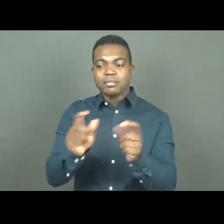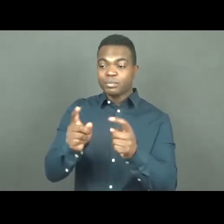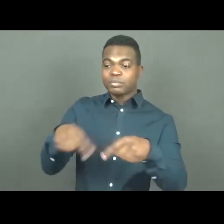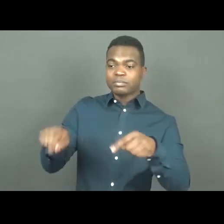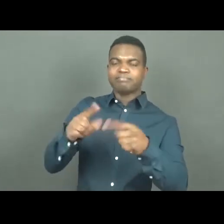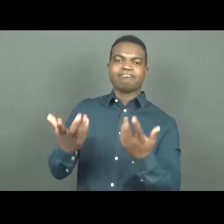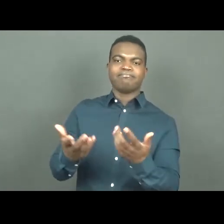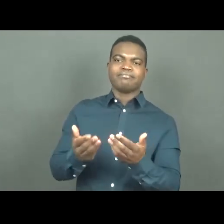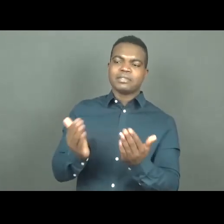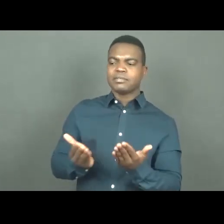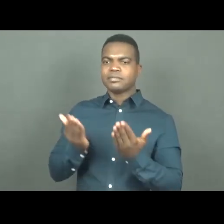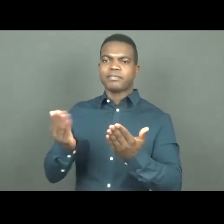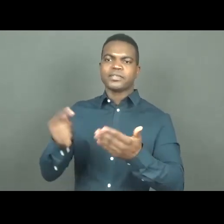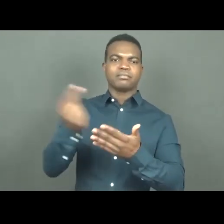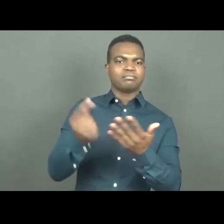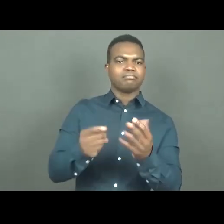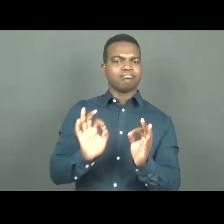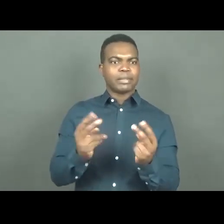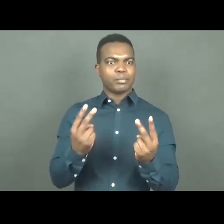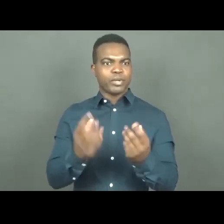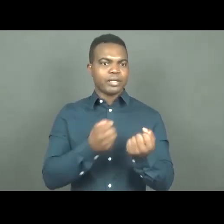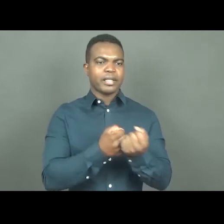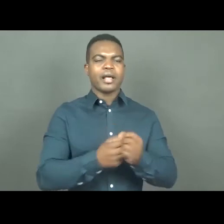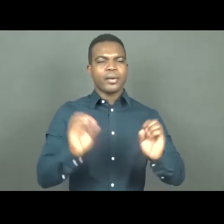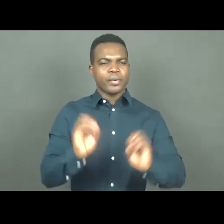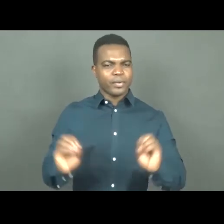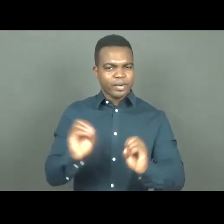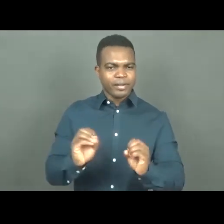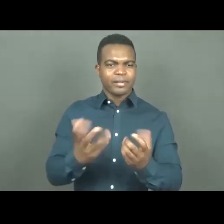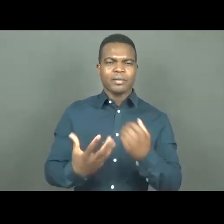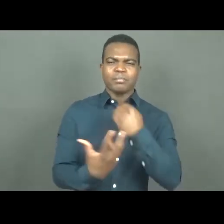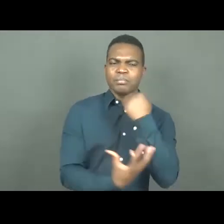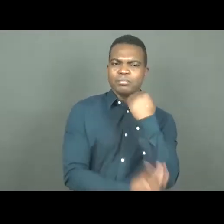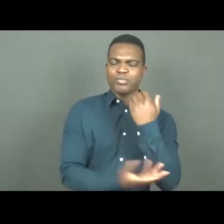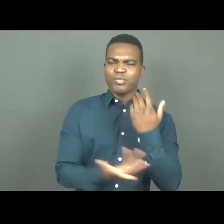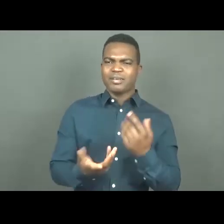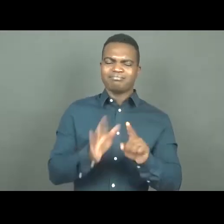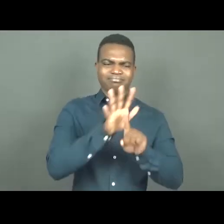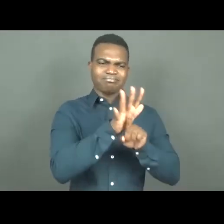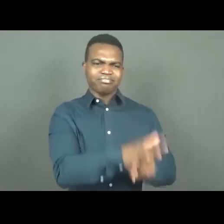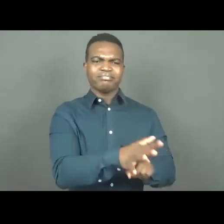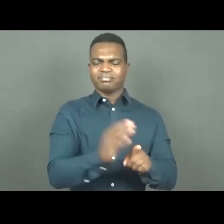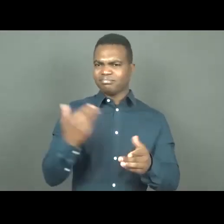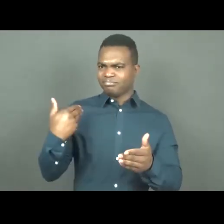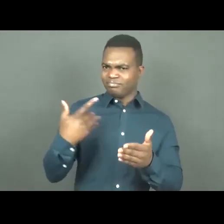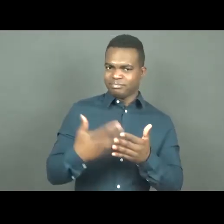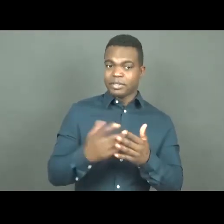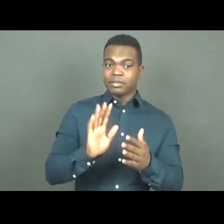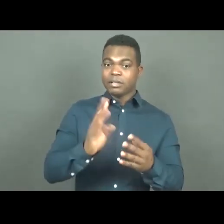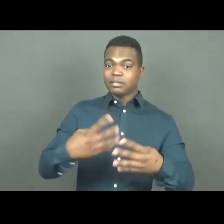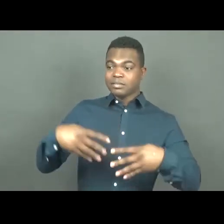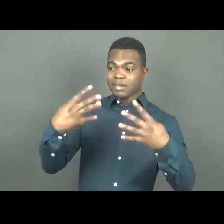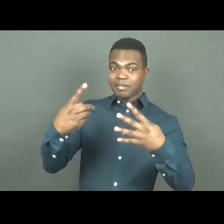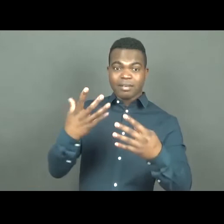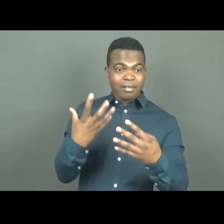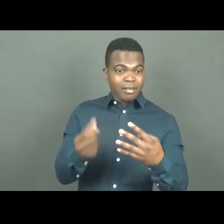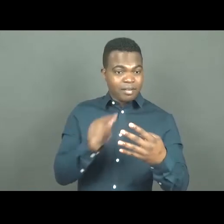years. Systematic data collection is essential to ensure we know the prevalence or the number of